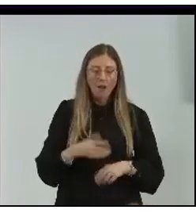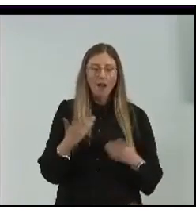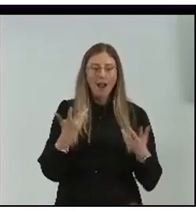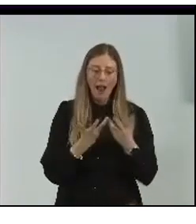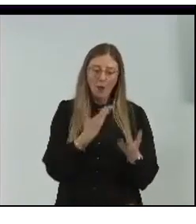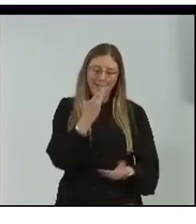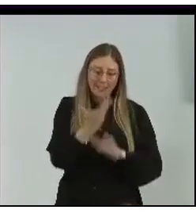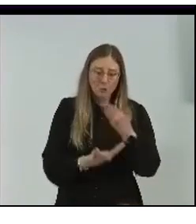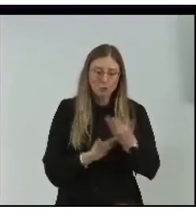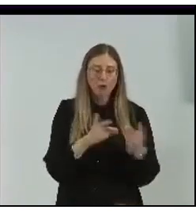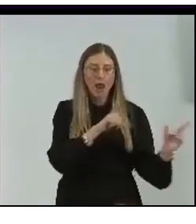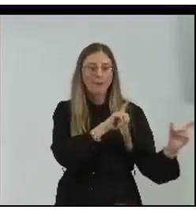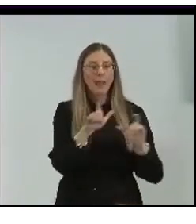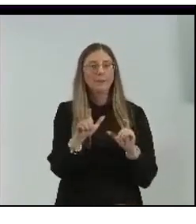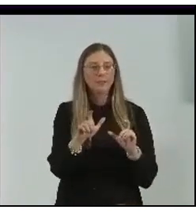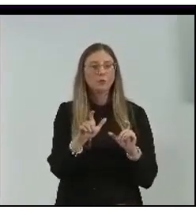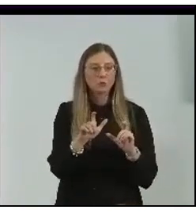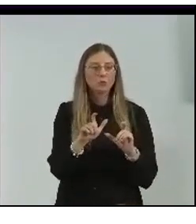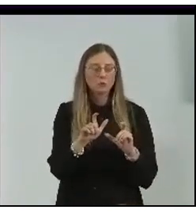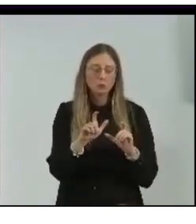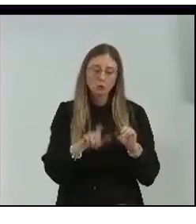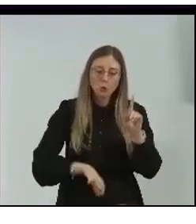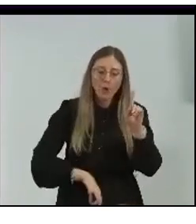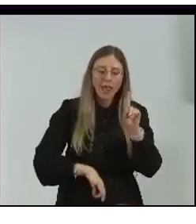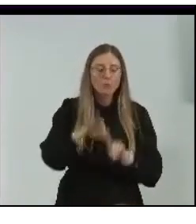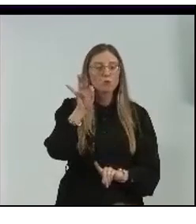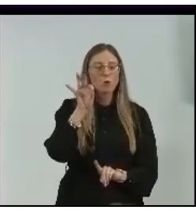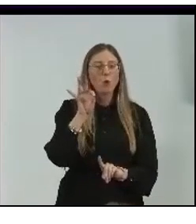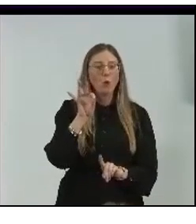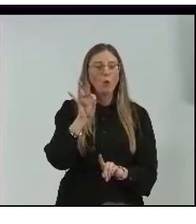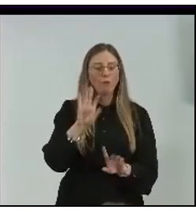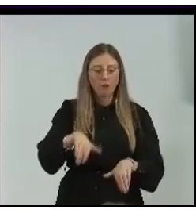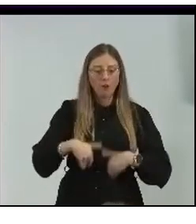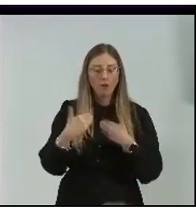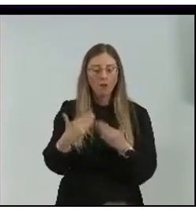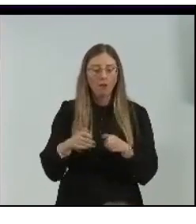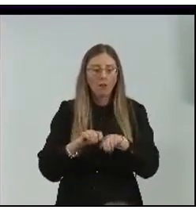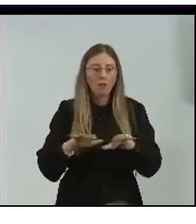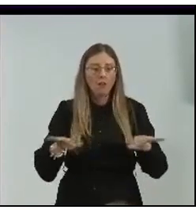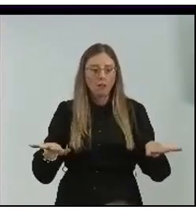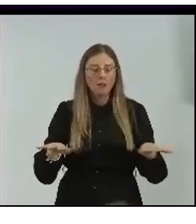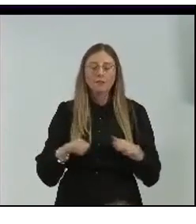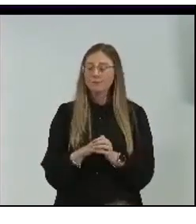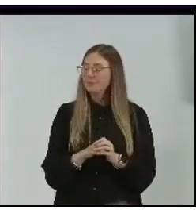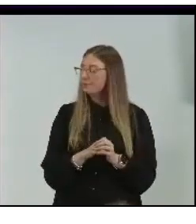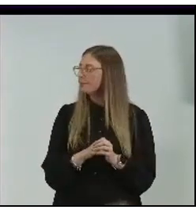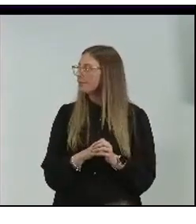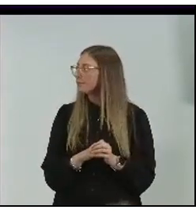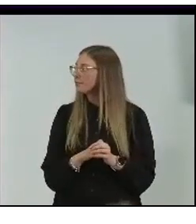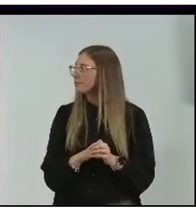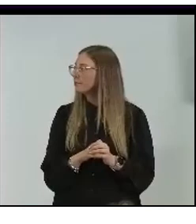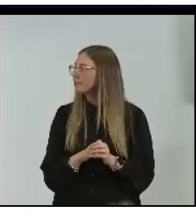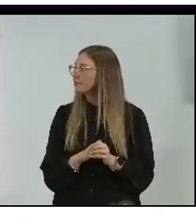images to help improve a first pass at alt text. But it starts from actually working out these